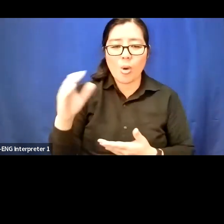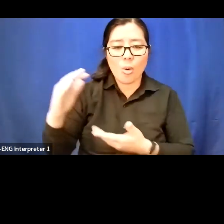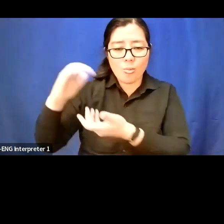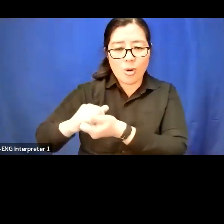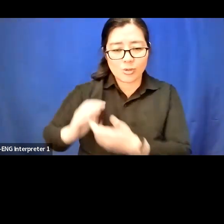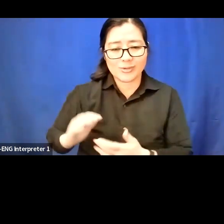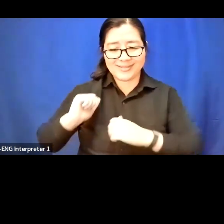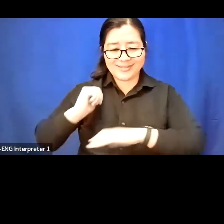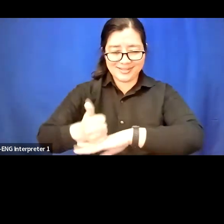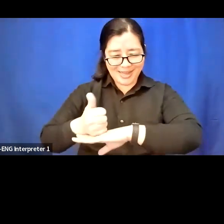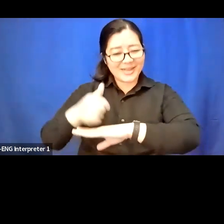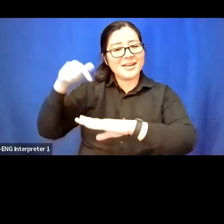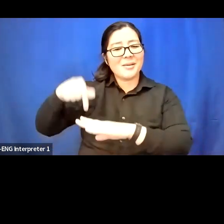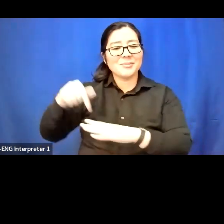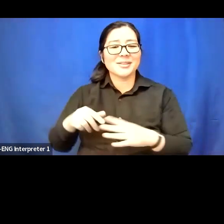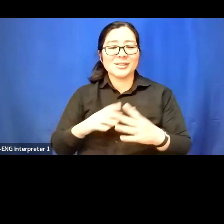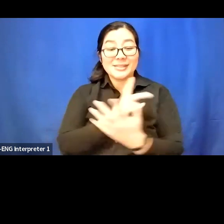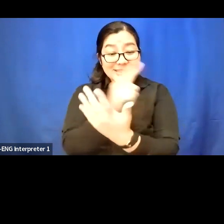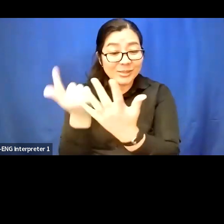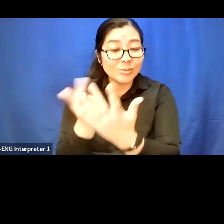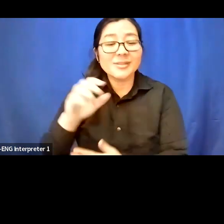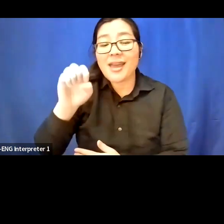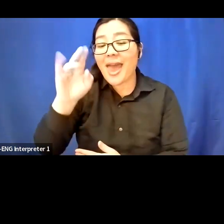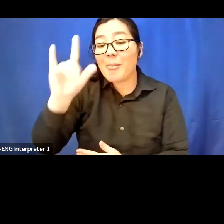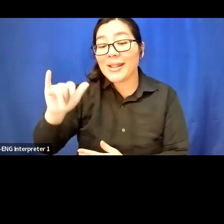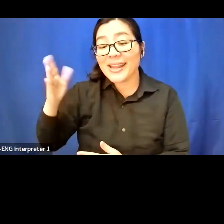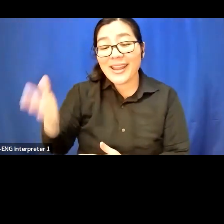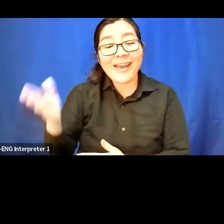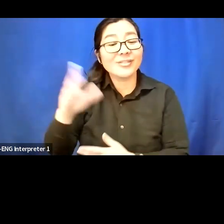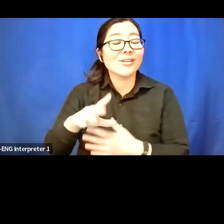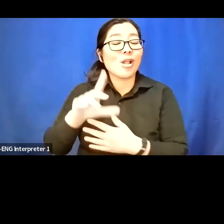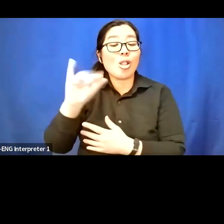Emily at Longmore Institute, the many moderators and panelists that we have had